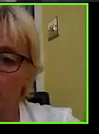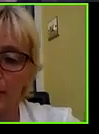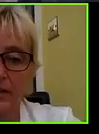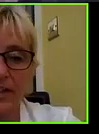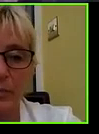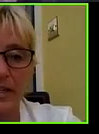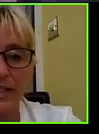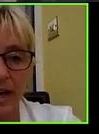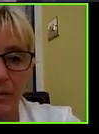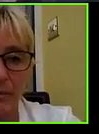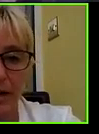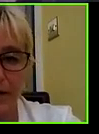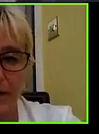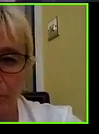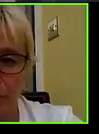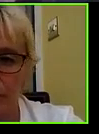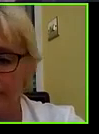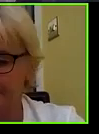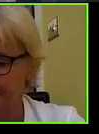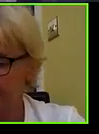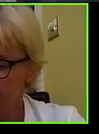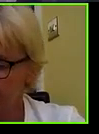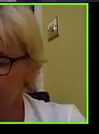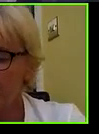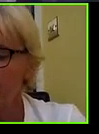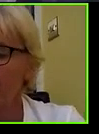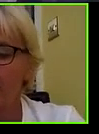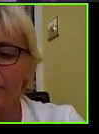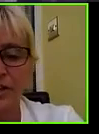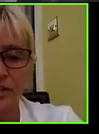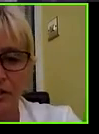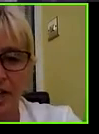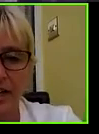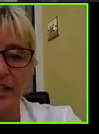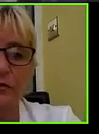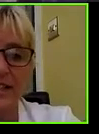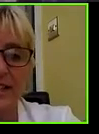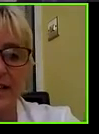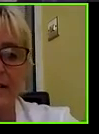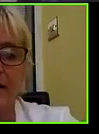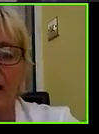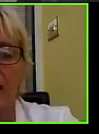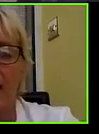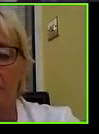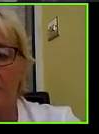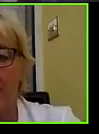because they've been stymied by the employer. The Associated Offices they